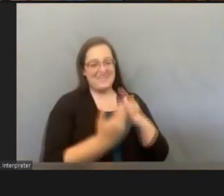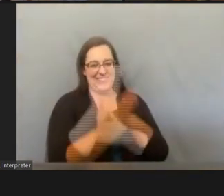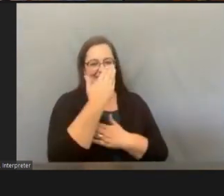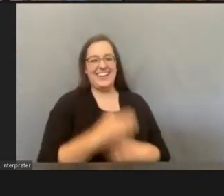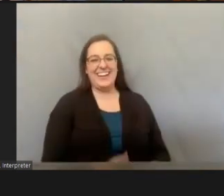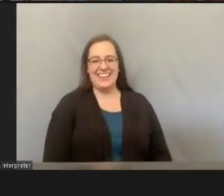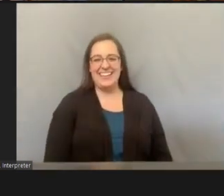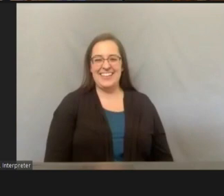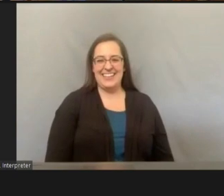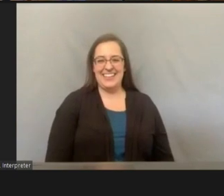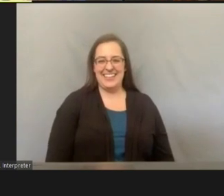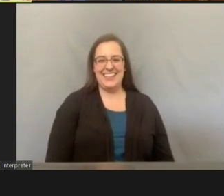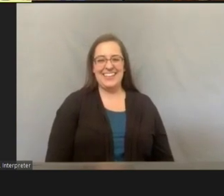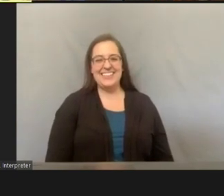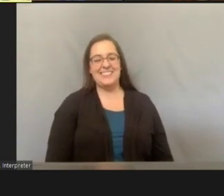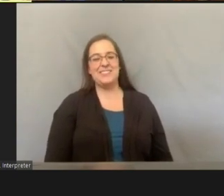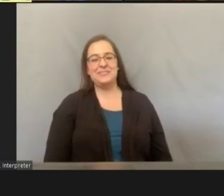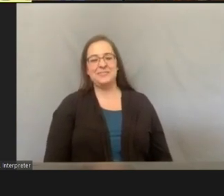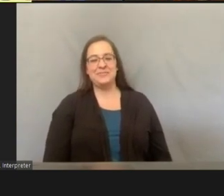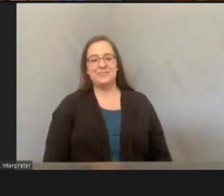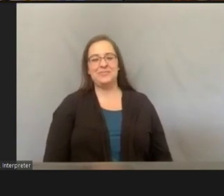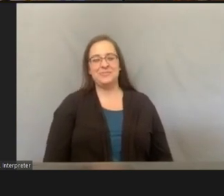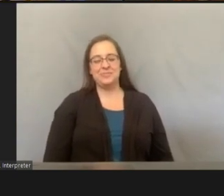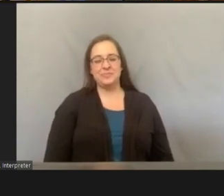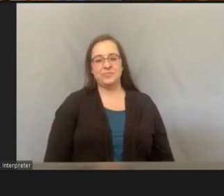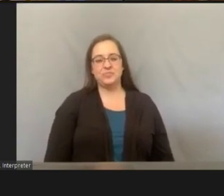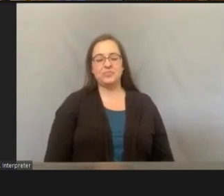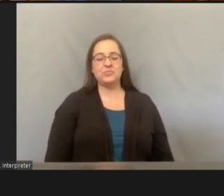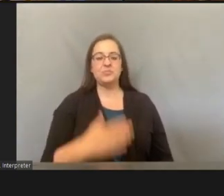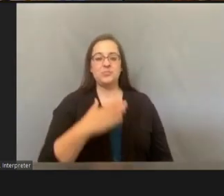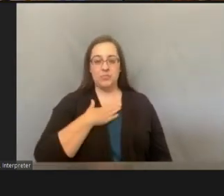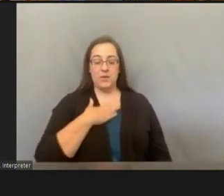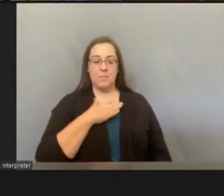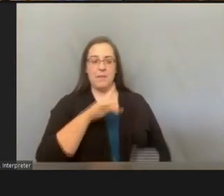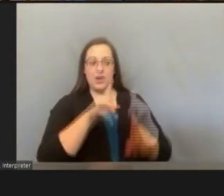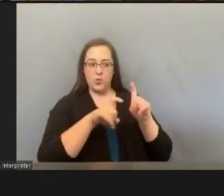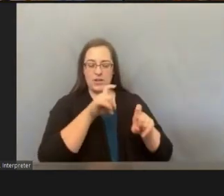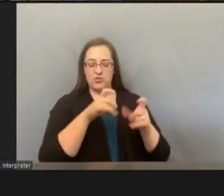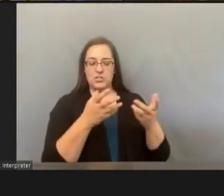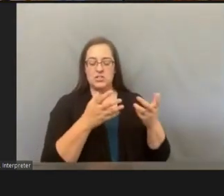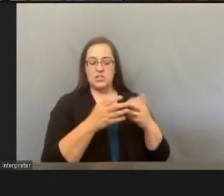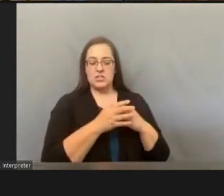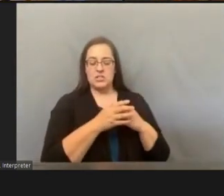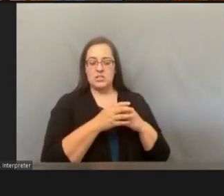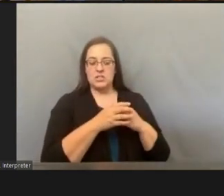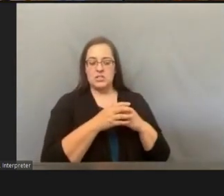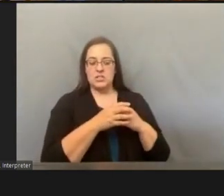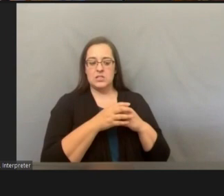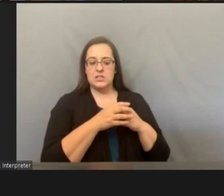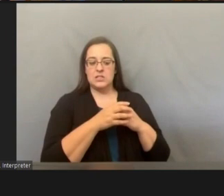YOU. SORRY MESS UP YOUR NAME IS BEEN A LONG DAY ALREADY. HOW ARE YOU THIS MORNING?